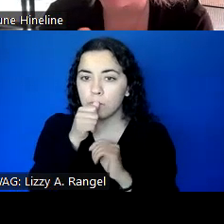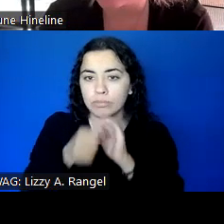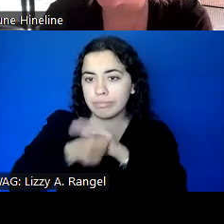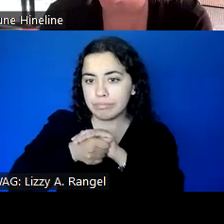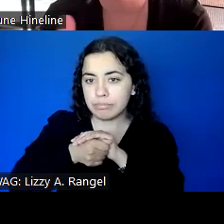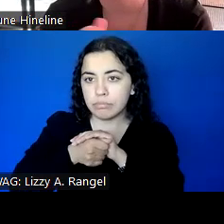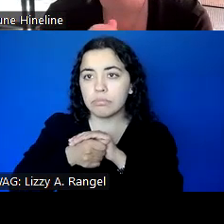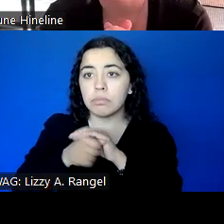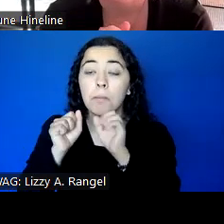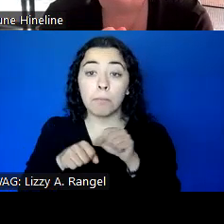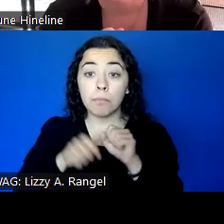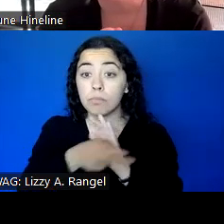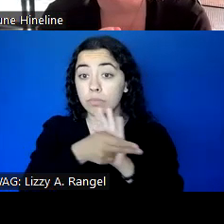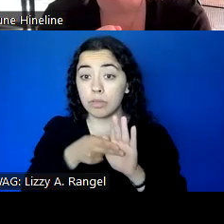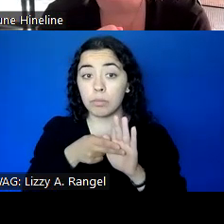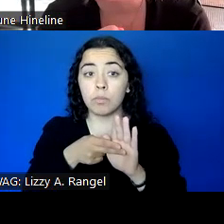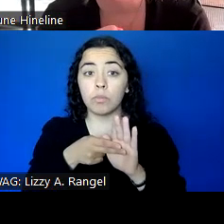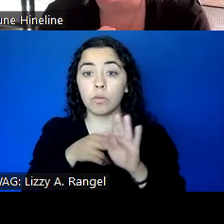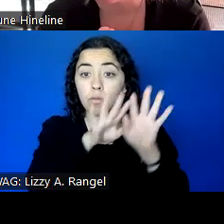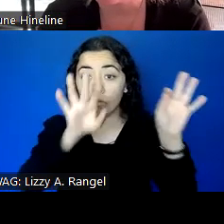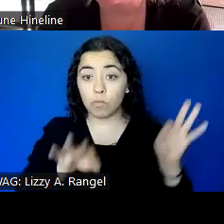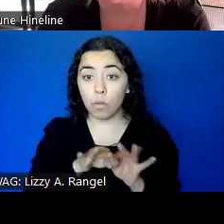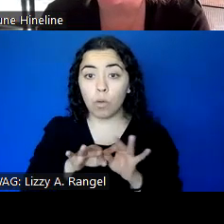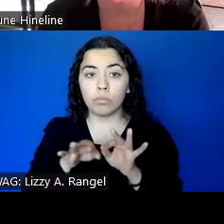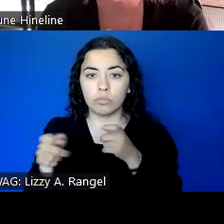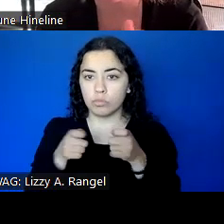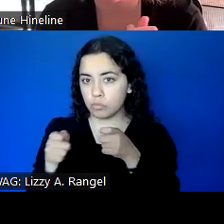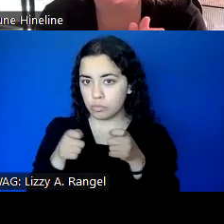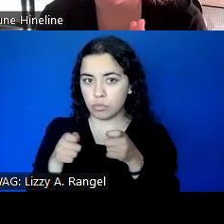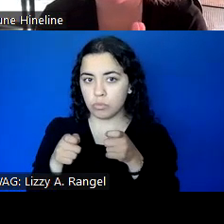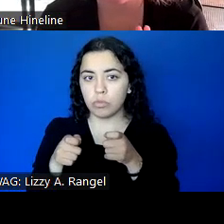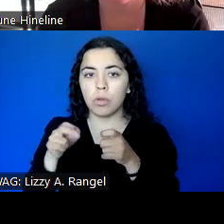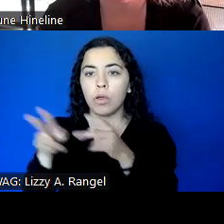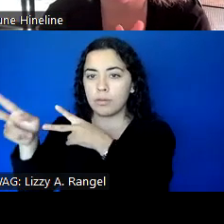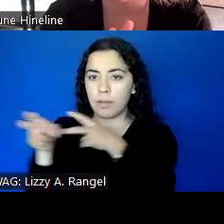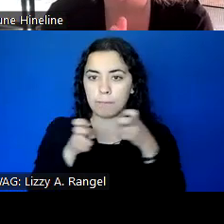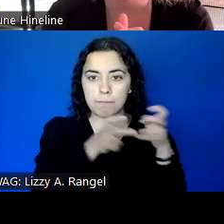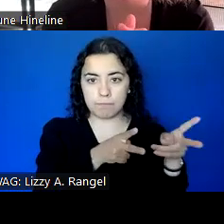times they have to change an input error. So the more clear and precise our labels are with